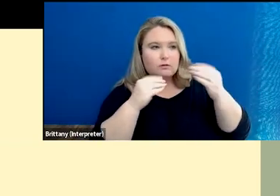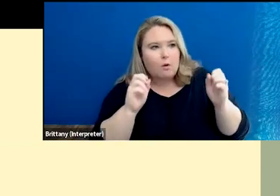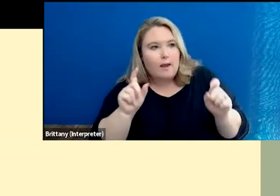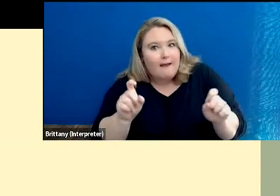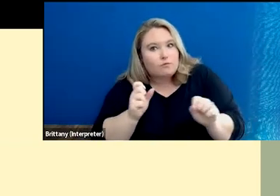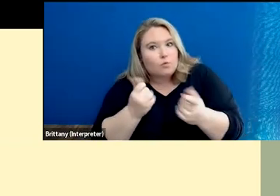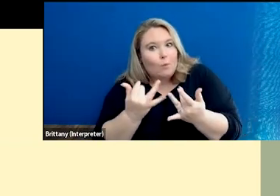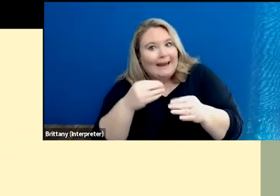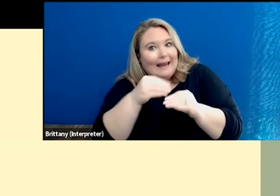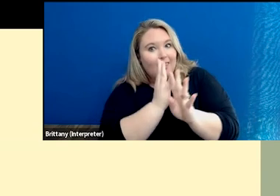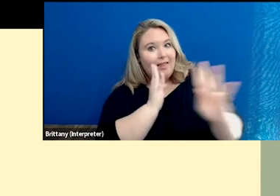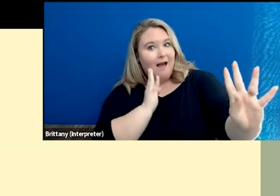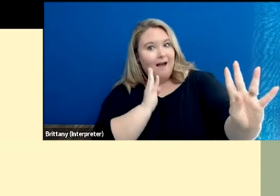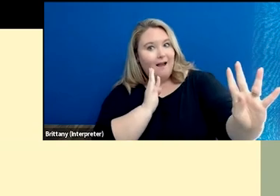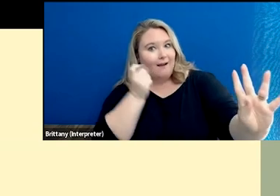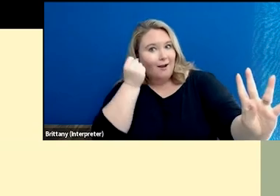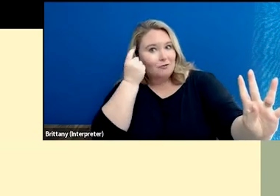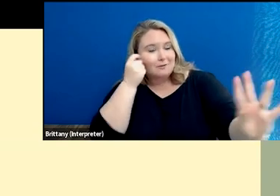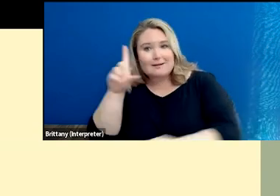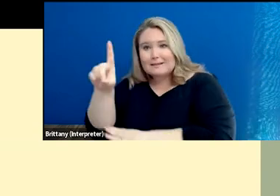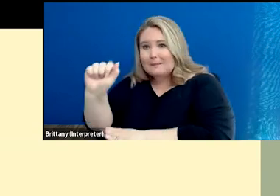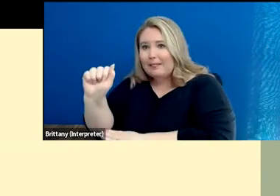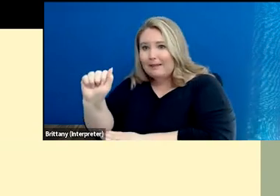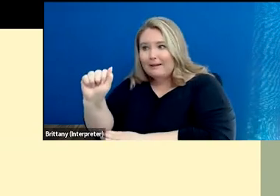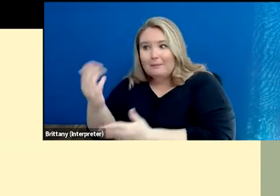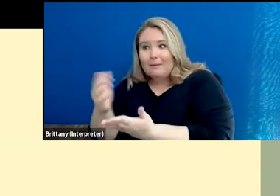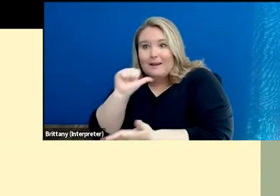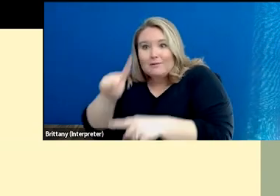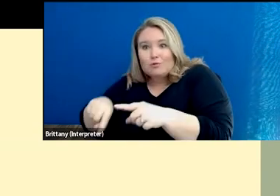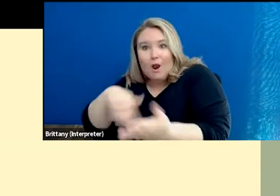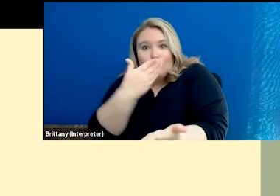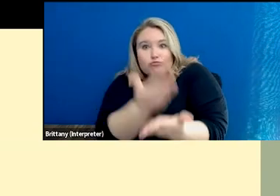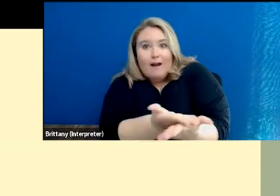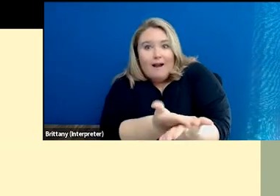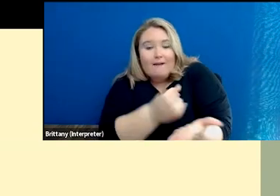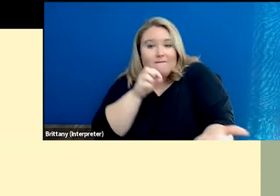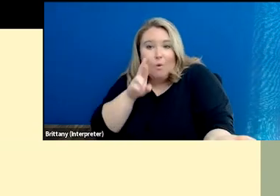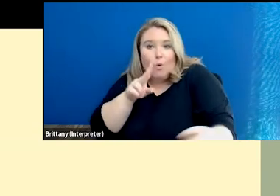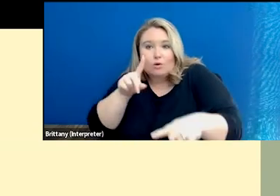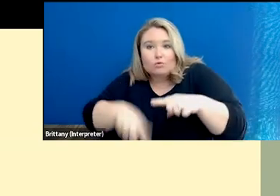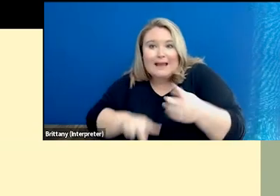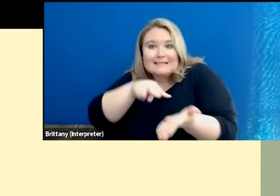Well, if you were a person with a disability, either you had no way to get to the line or you couldn't stand and you couldn't wait.